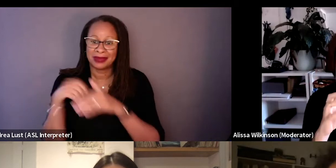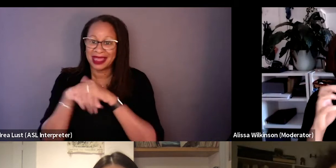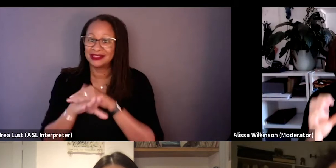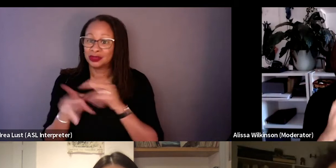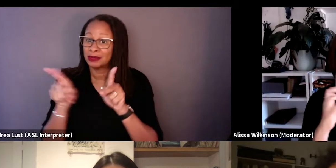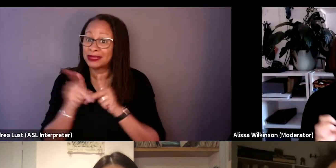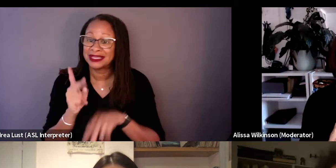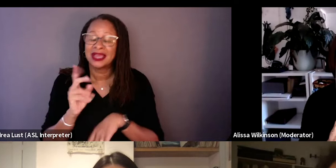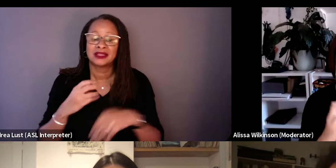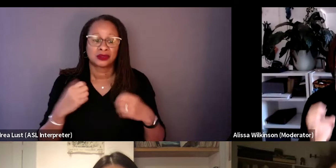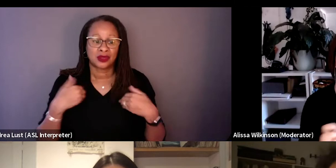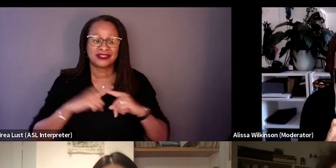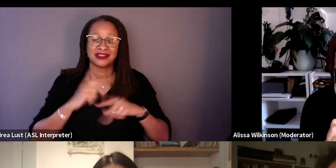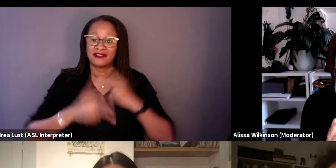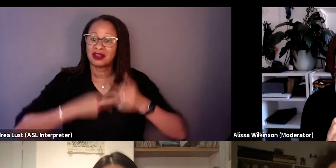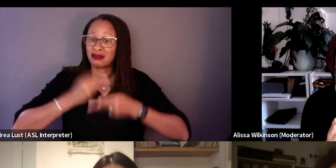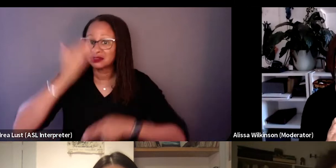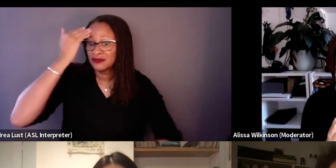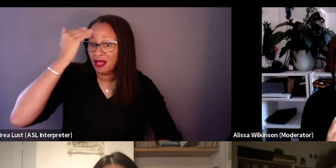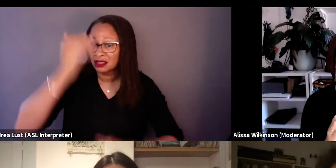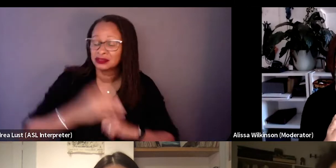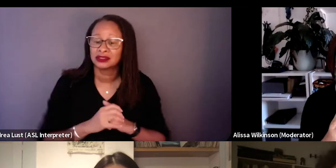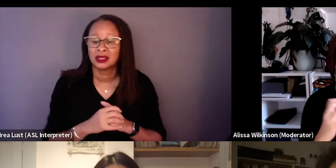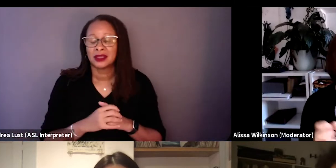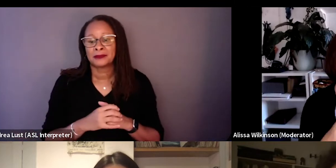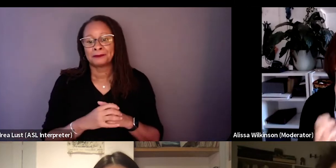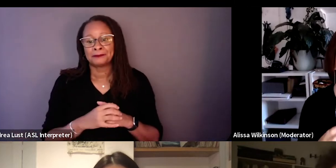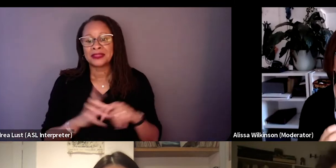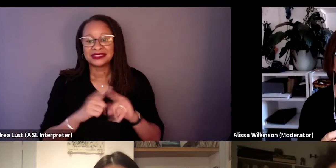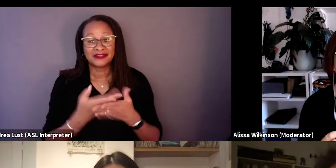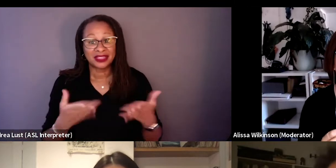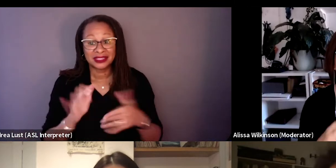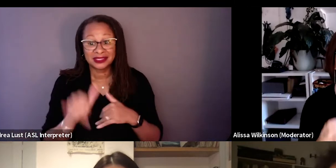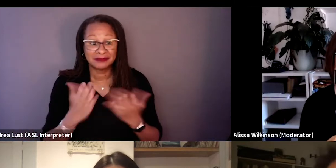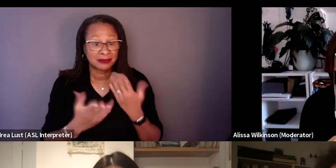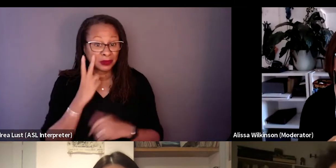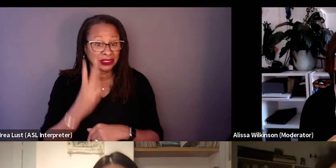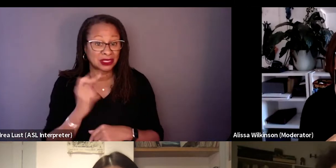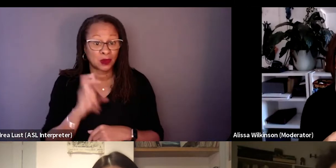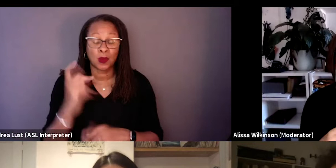And so you have different kinds of knowledge, different kinds of things maybe that you see or that you notice,